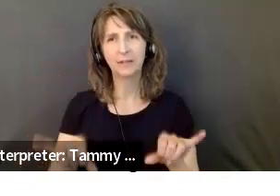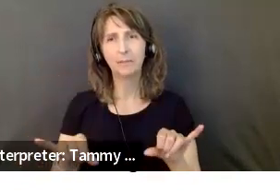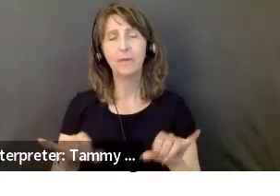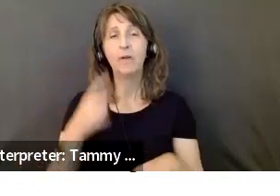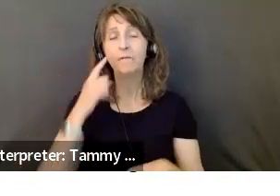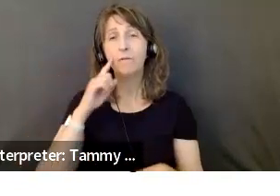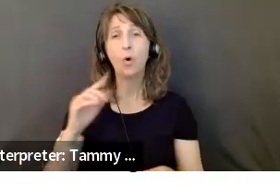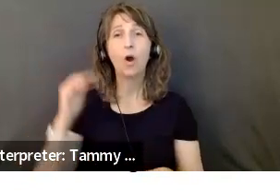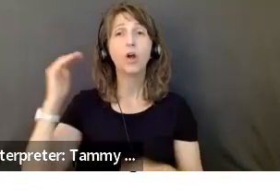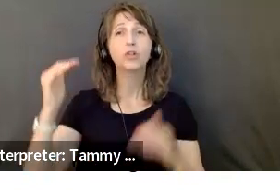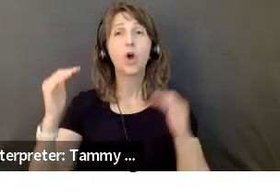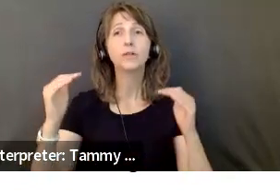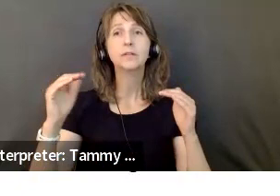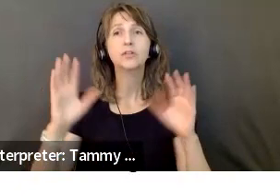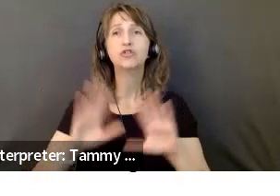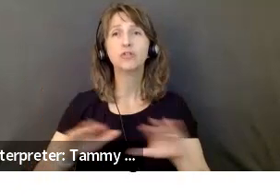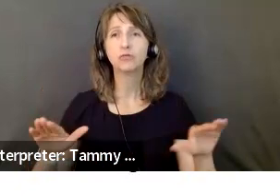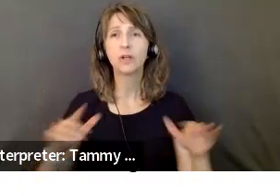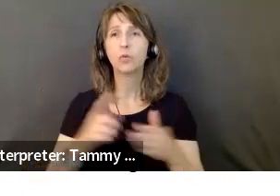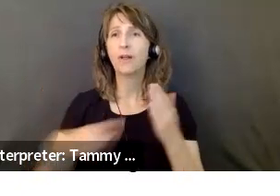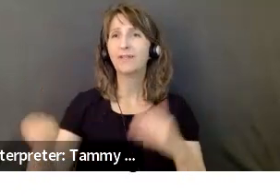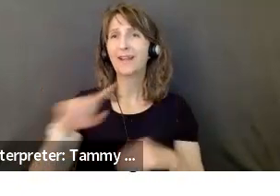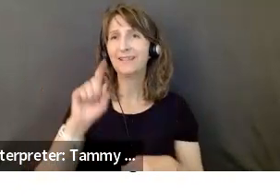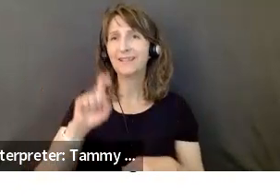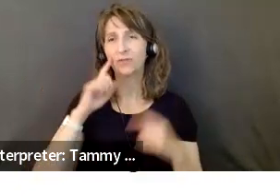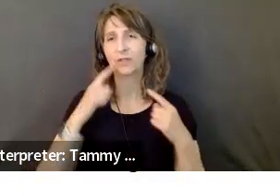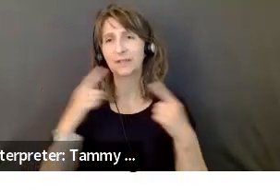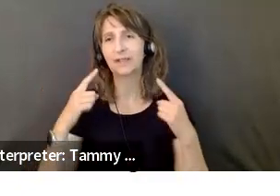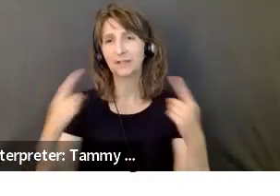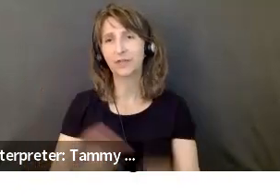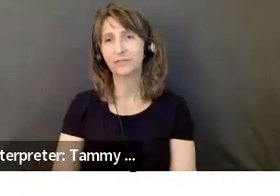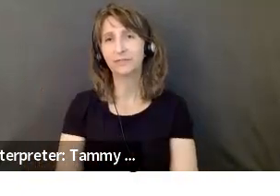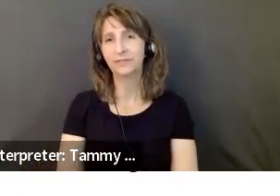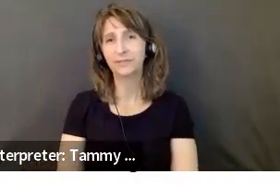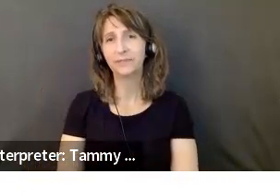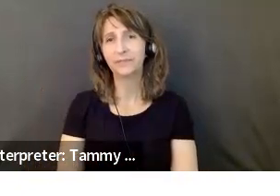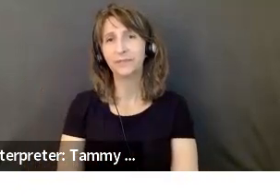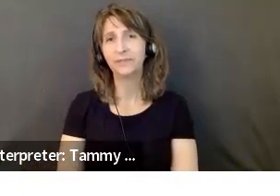To be successful.